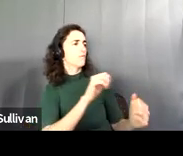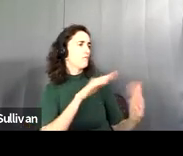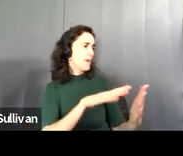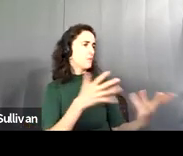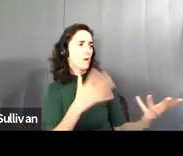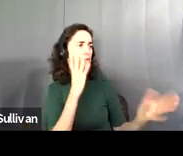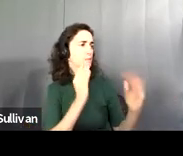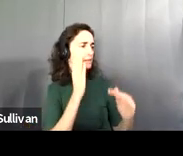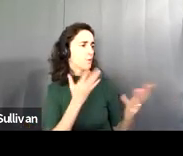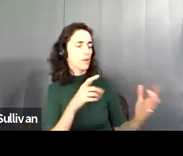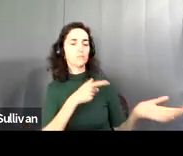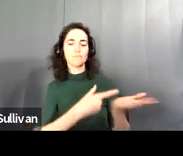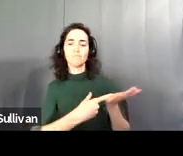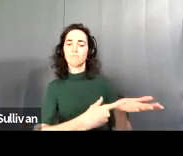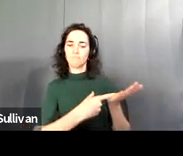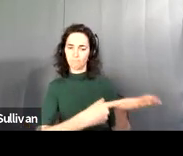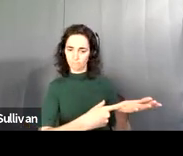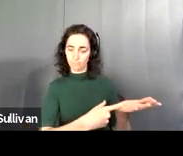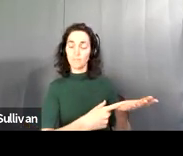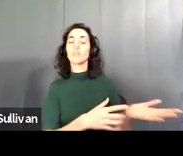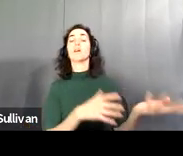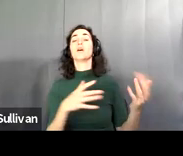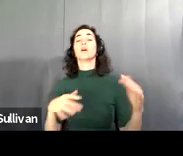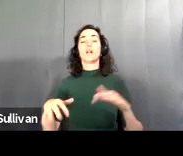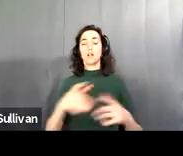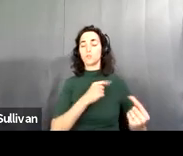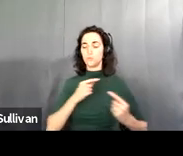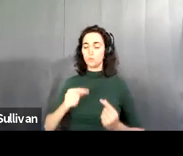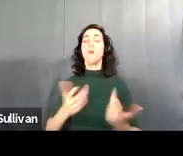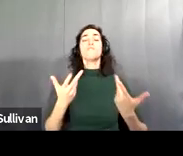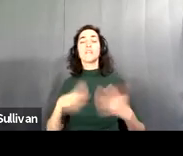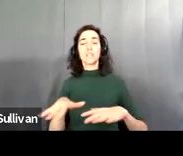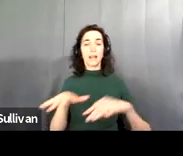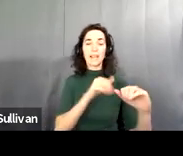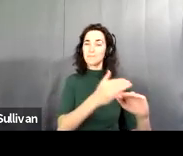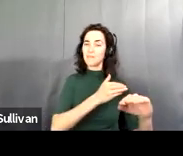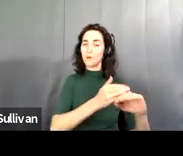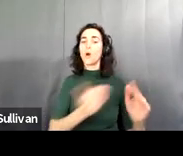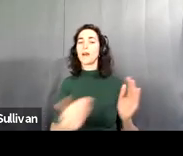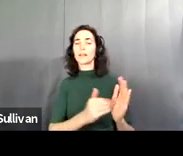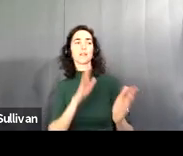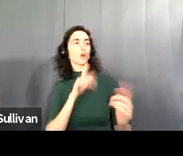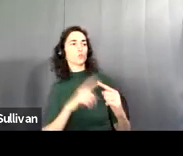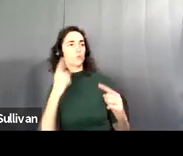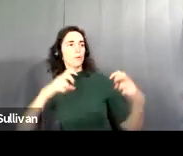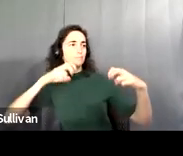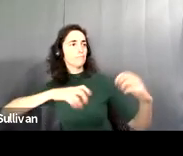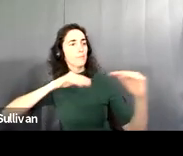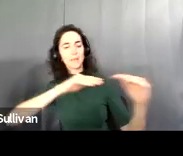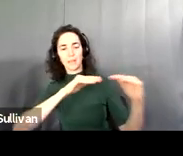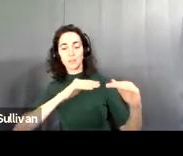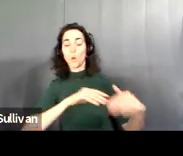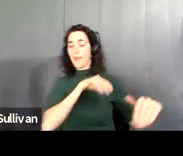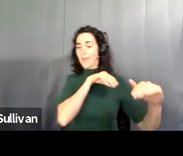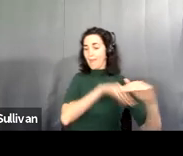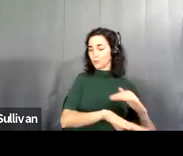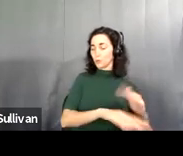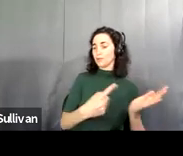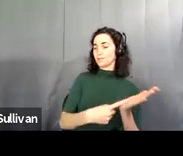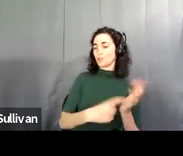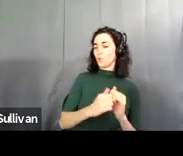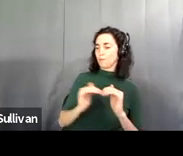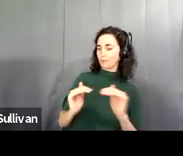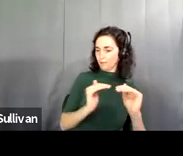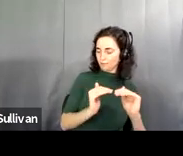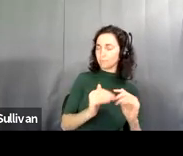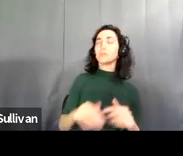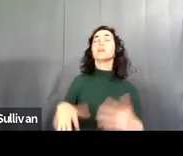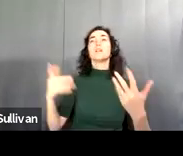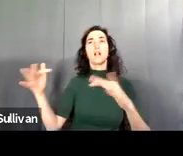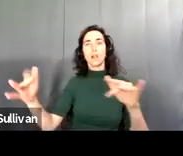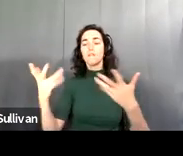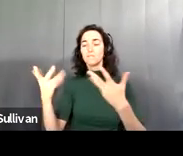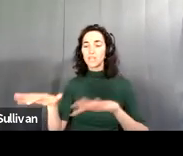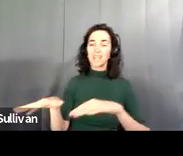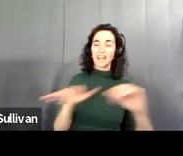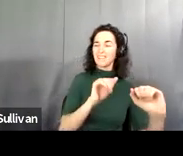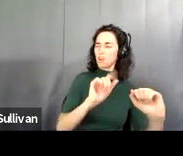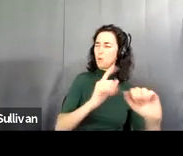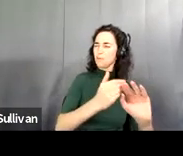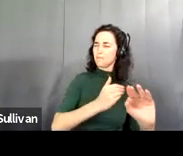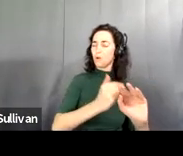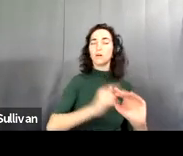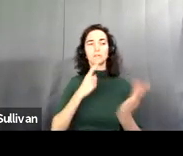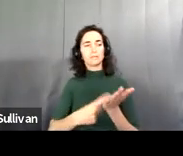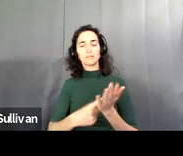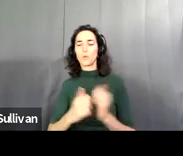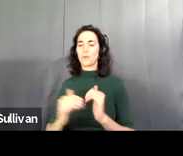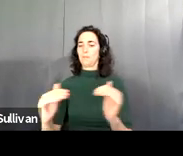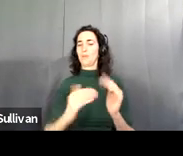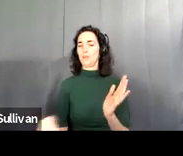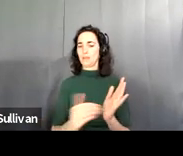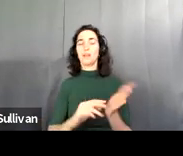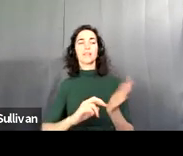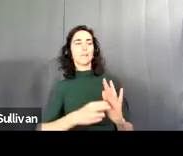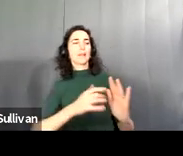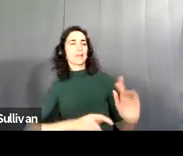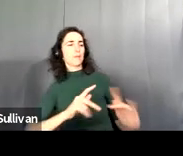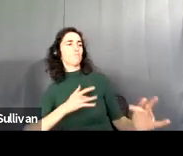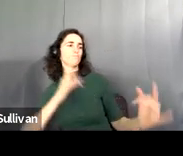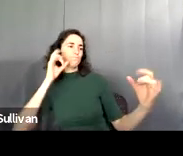they've gone through and then before they leave the facility. They also talk would appear. So that's why we try to make sure that we do peer first peer last, so we can really treat individuals with empathic understanding and really connect with them.